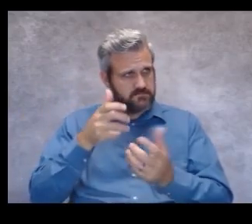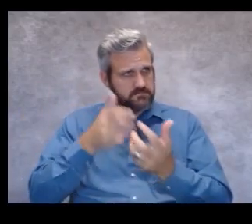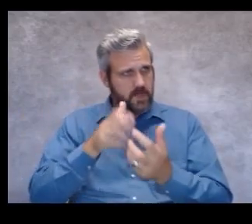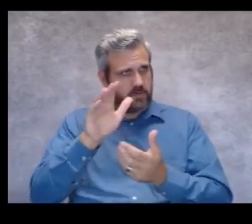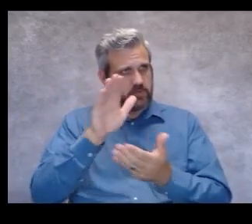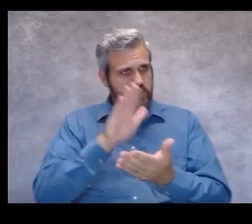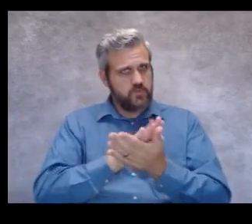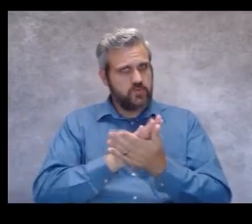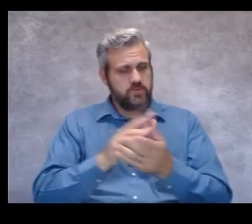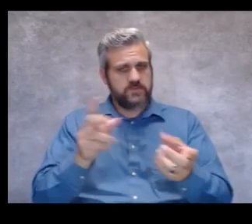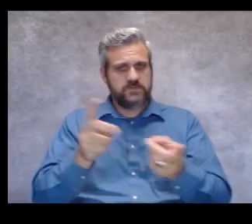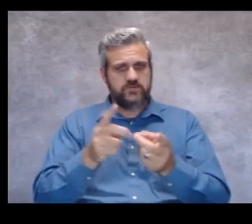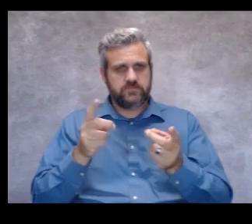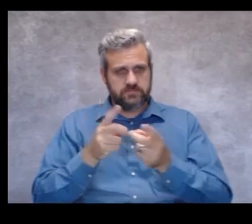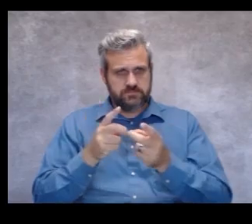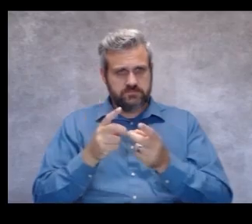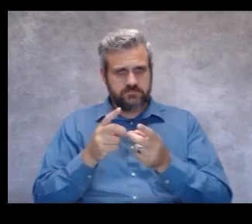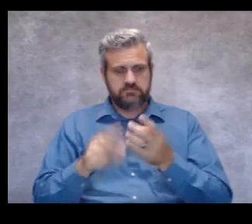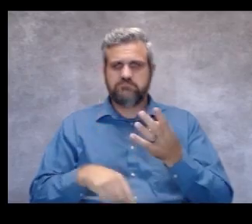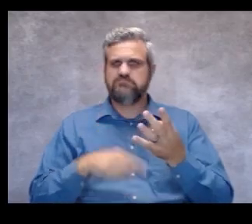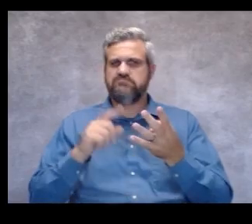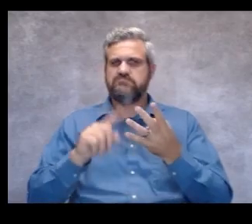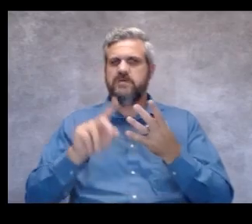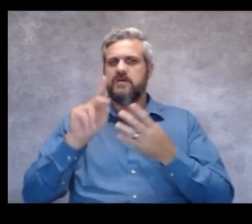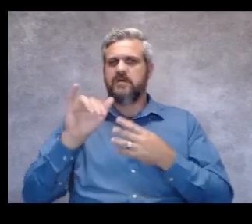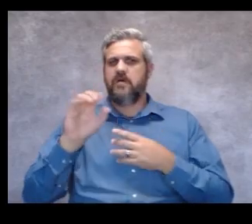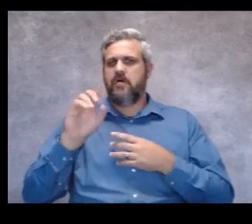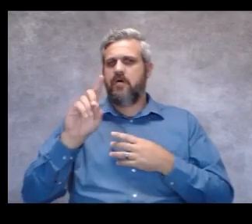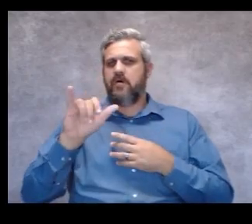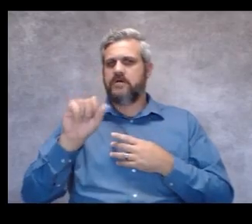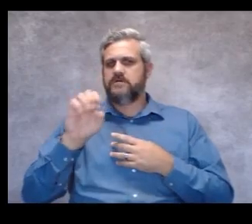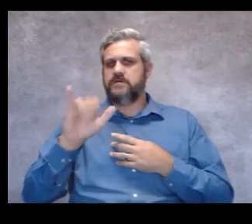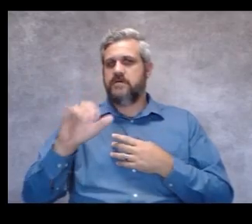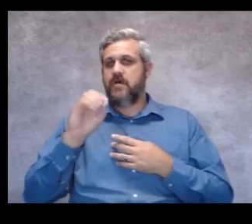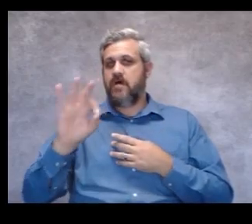school or district. Then there's also the Kentucky Odyssey of the mind. This